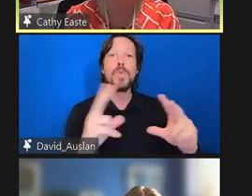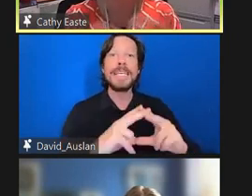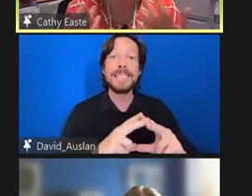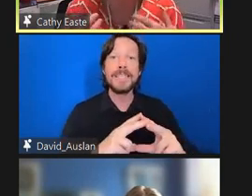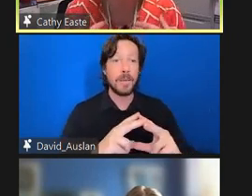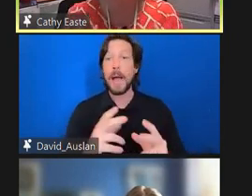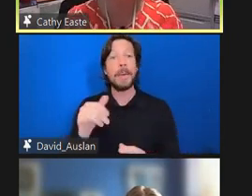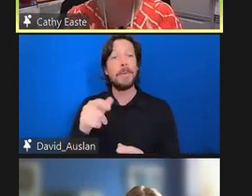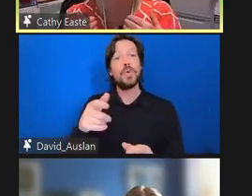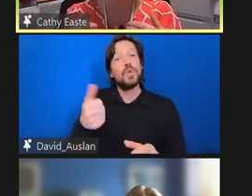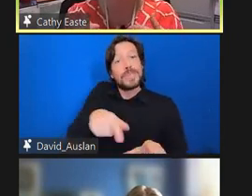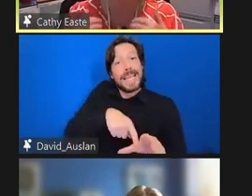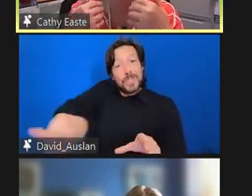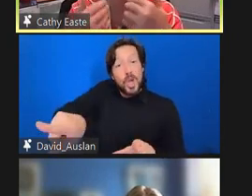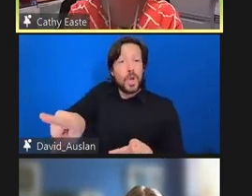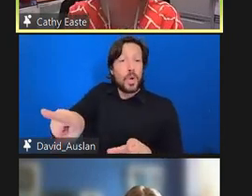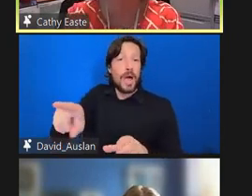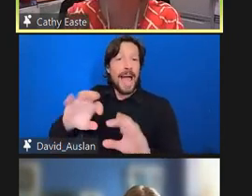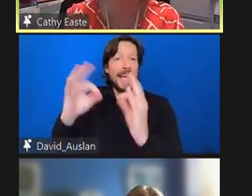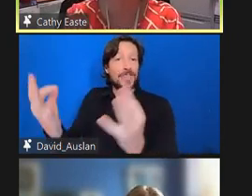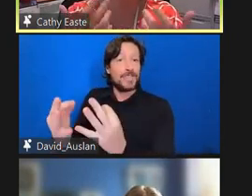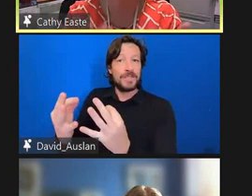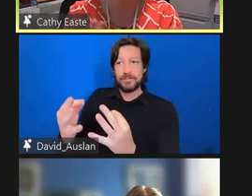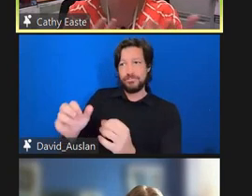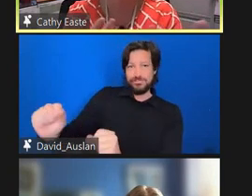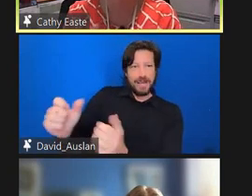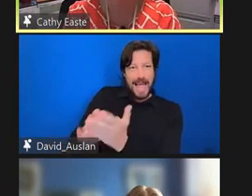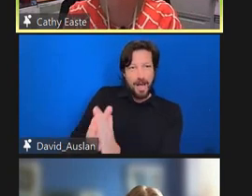This is what we do at Griffith. We will check in with the student. Check everything's working.